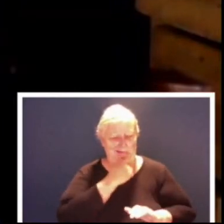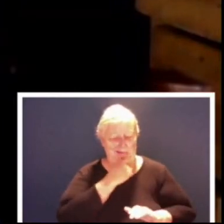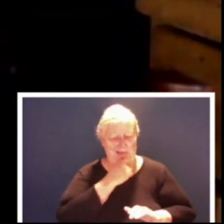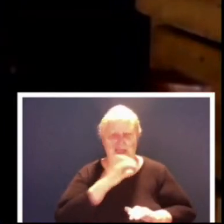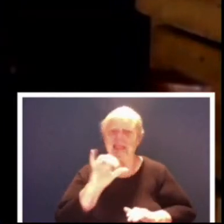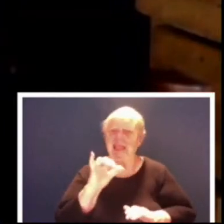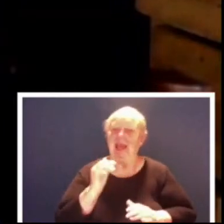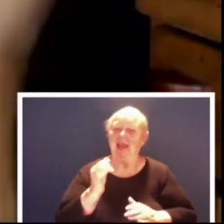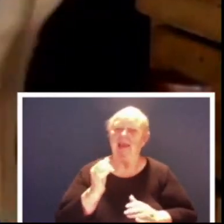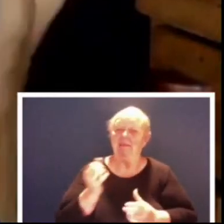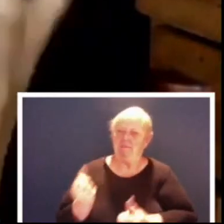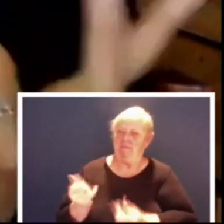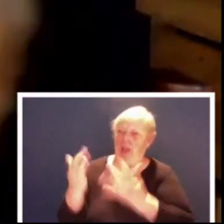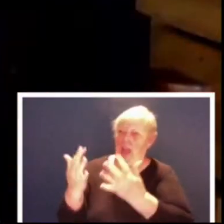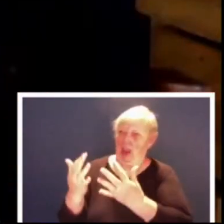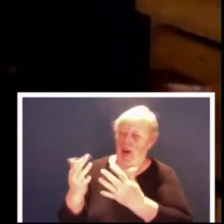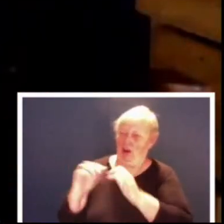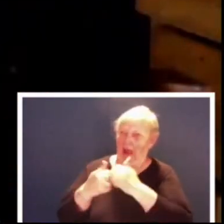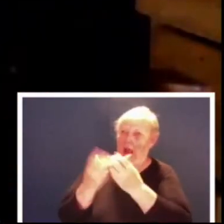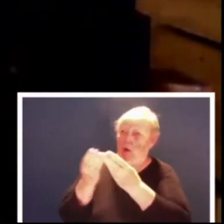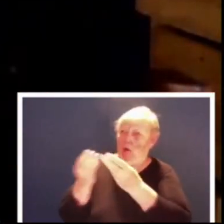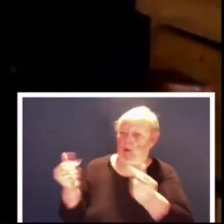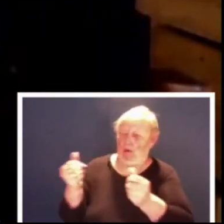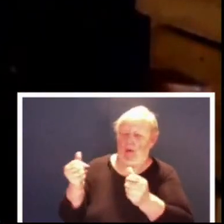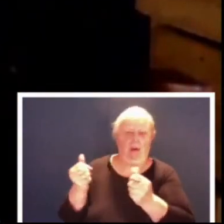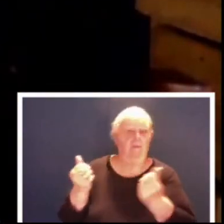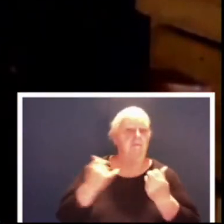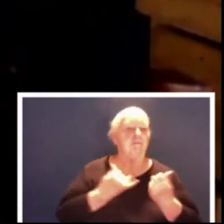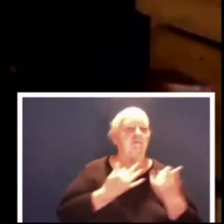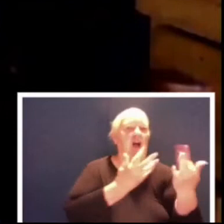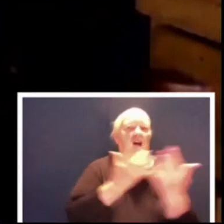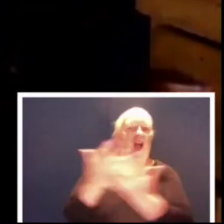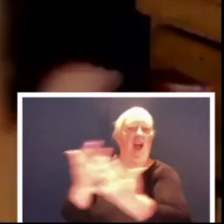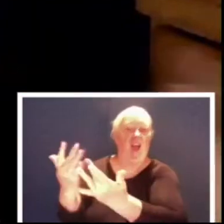So I come, I think of two examples. War and I think of giving birth.